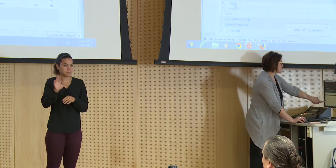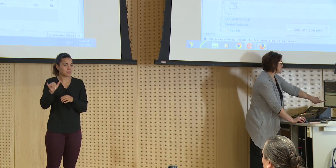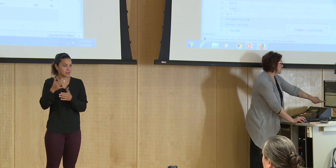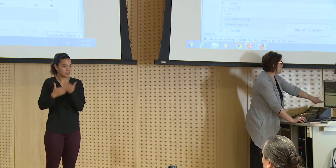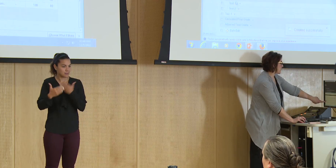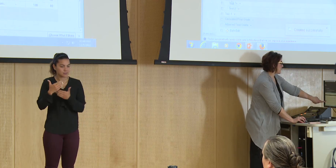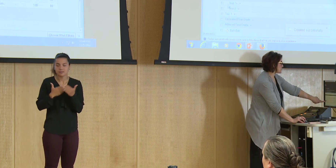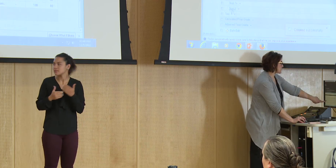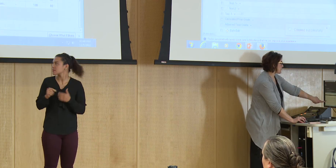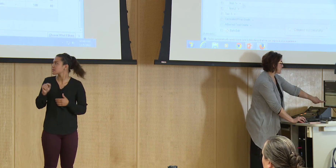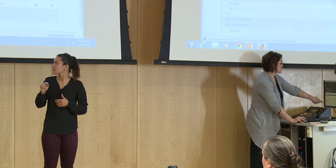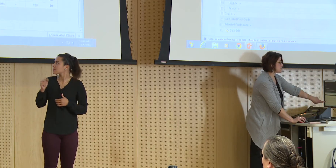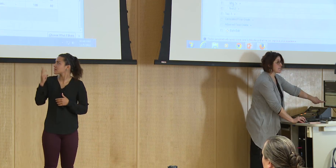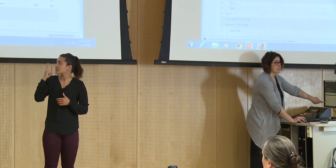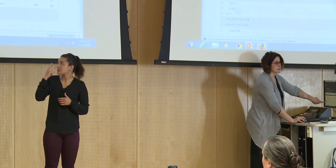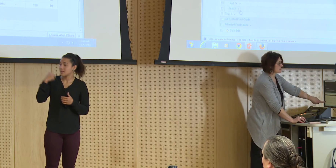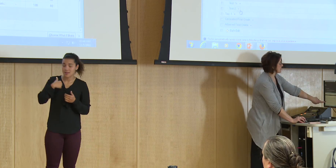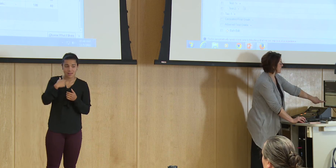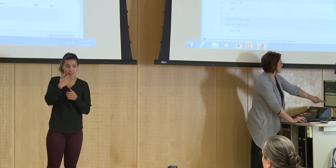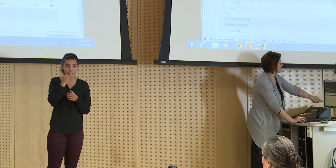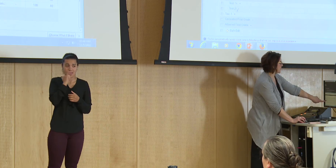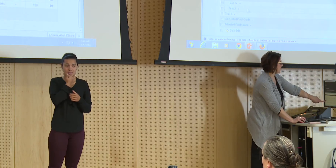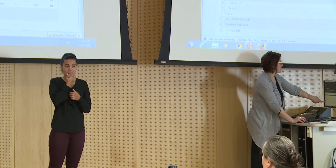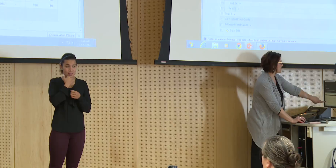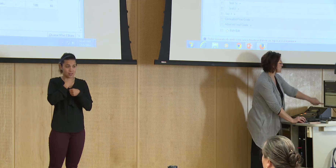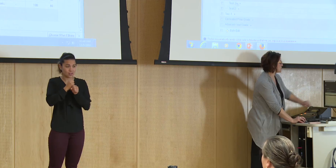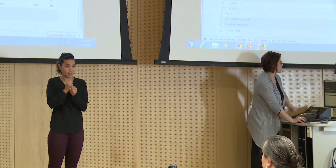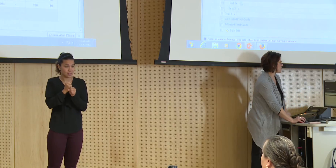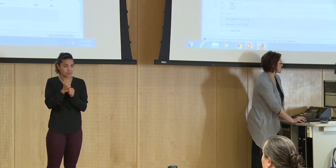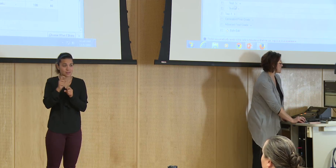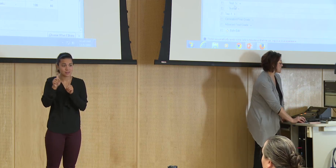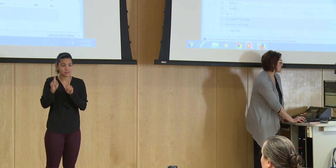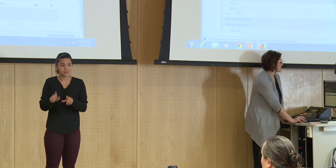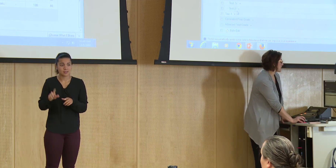see how I actually--by mistake I have an extra one in here.